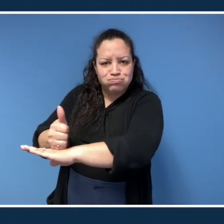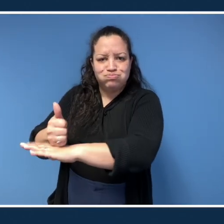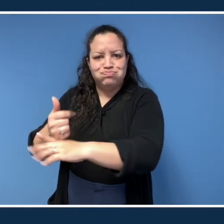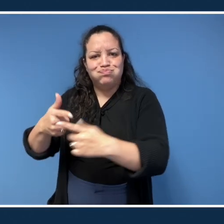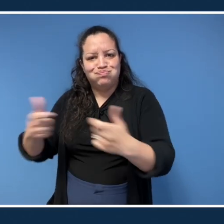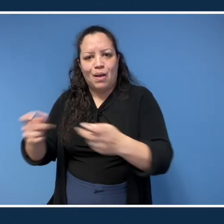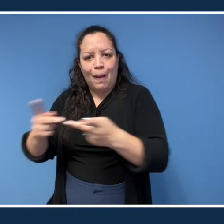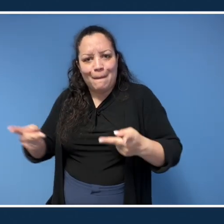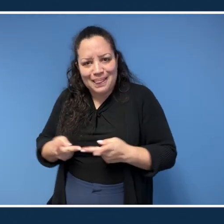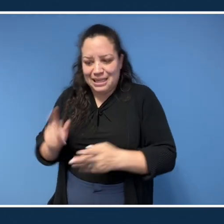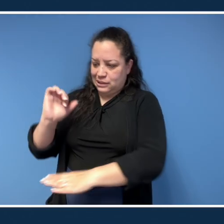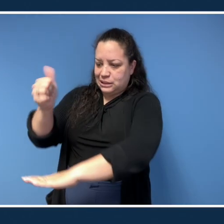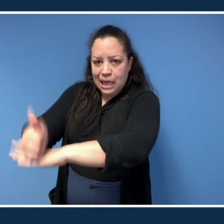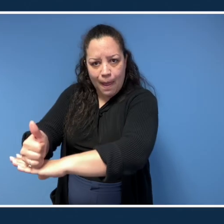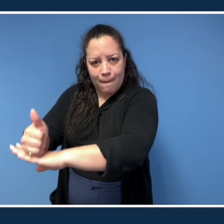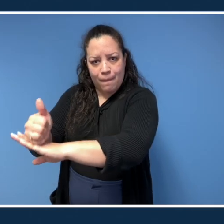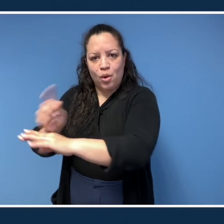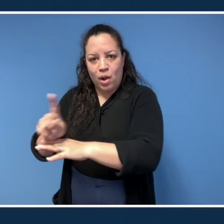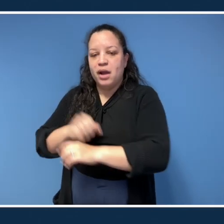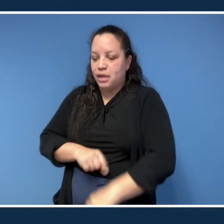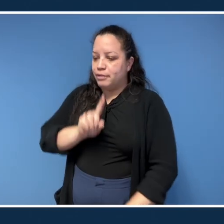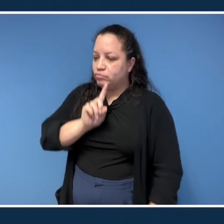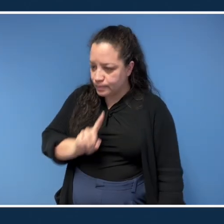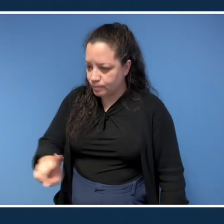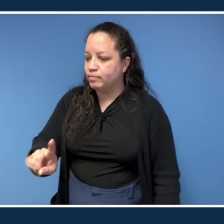definitive place and space to the individuals that were that were there